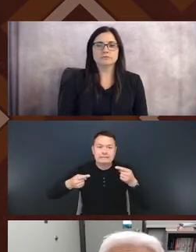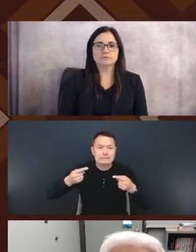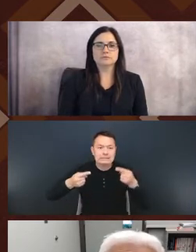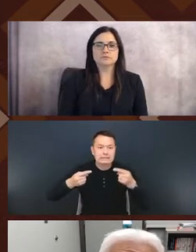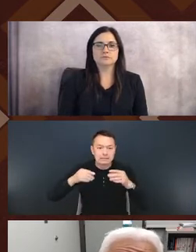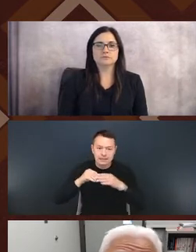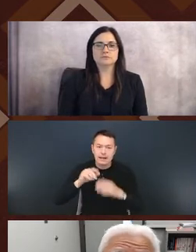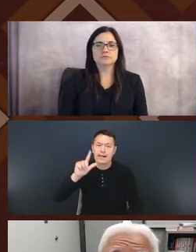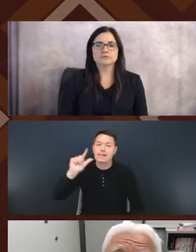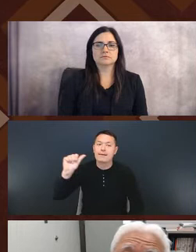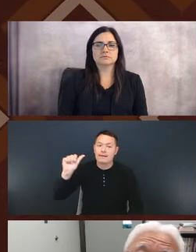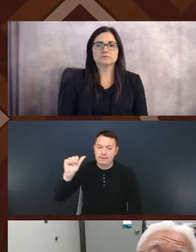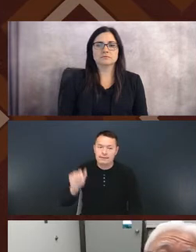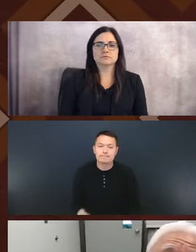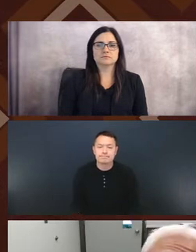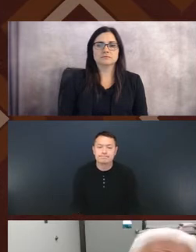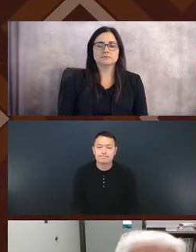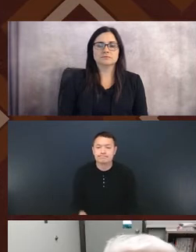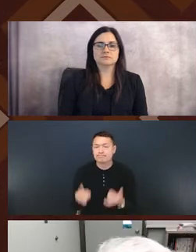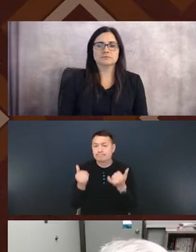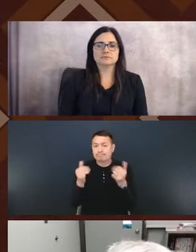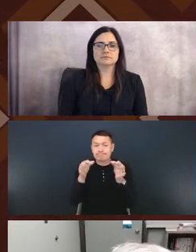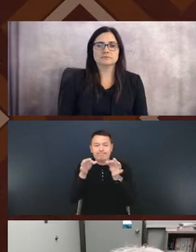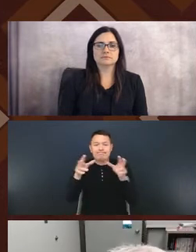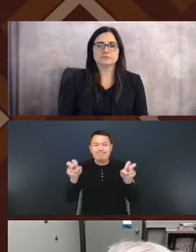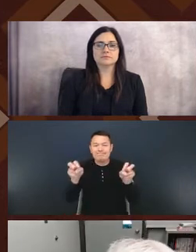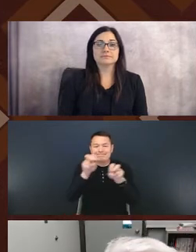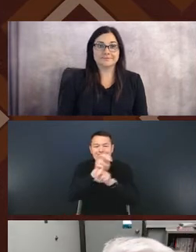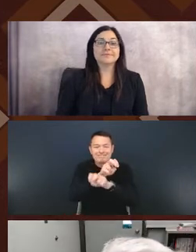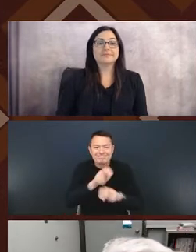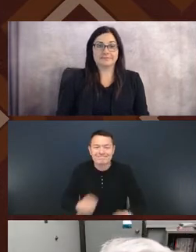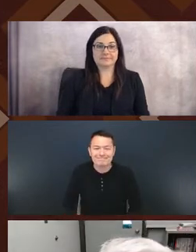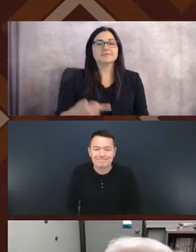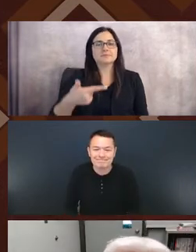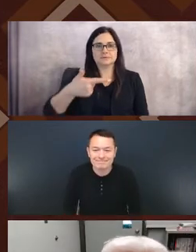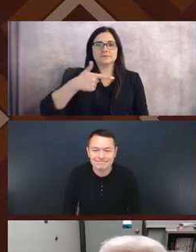That is really the acquittal sentencing.